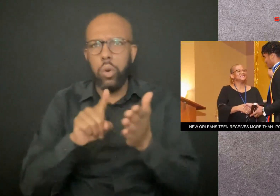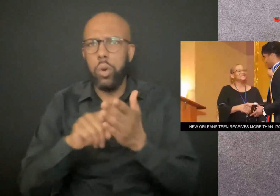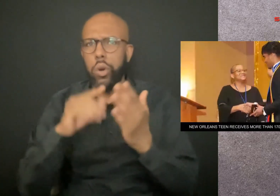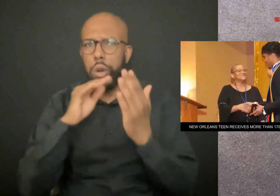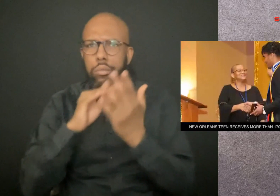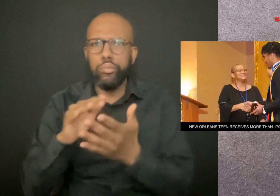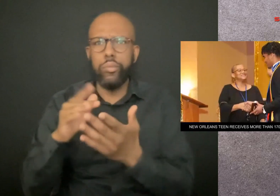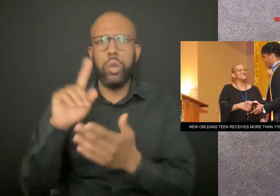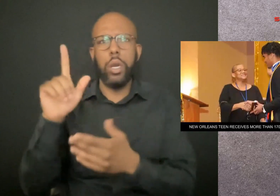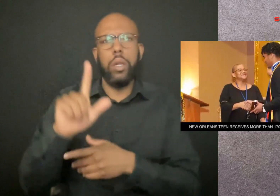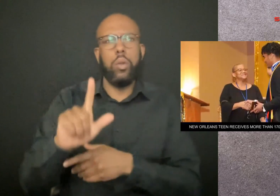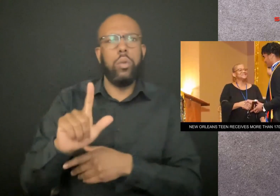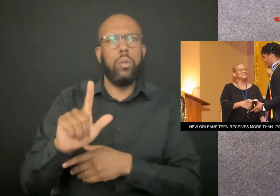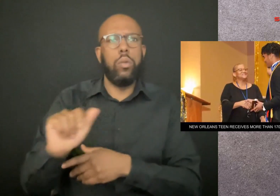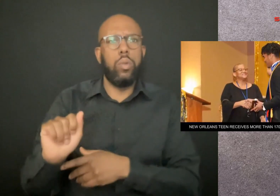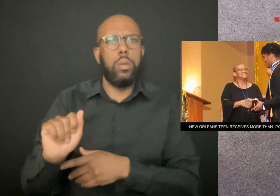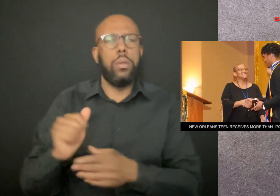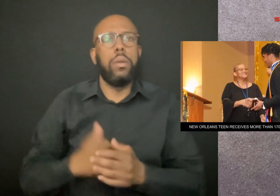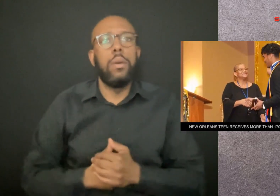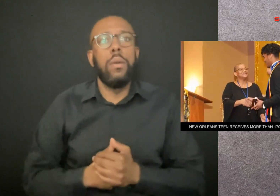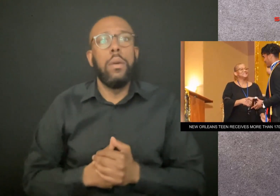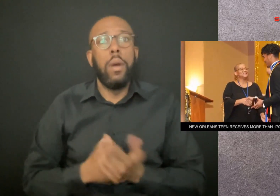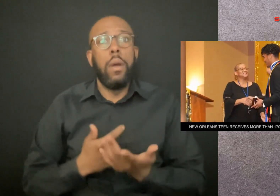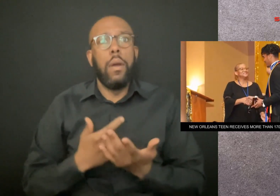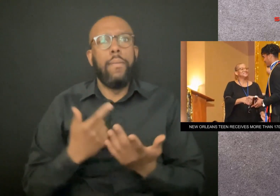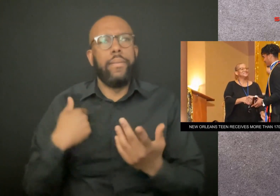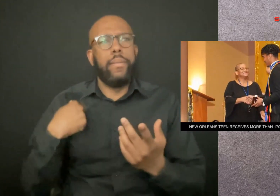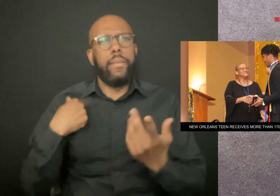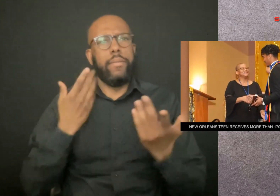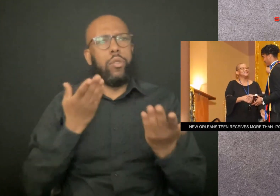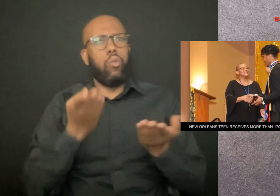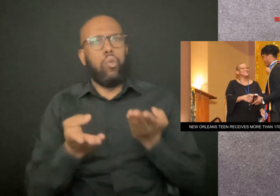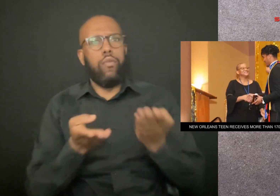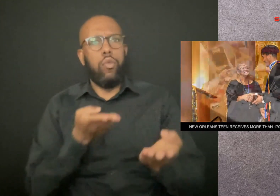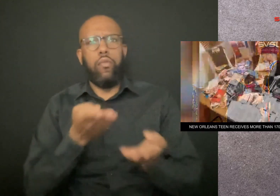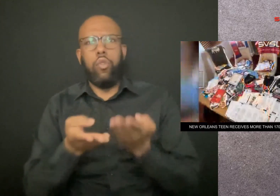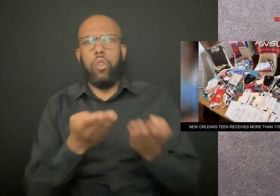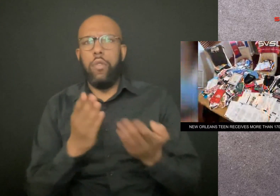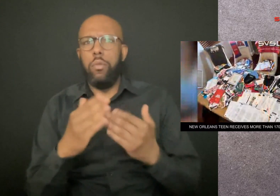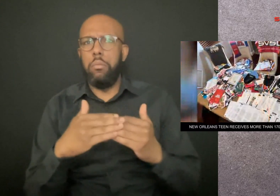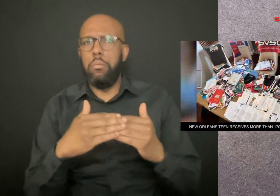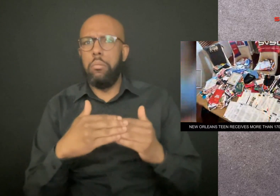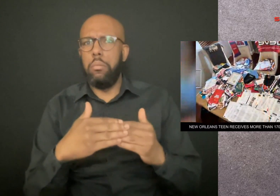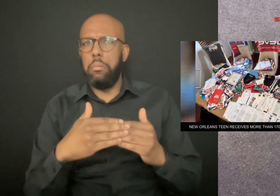Has been offered more than 9 million dollars in scholarships